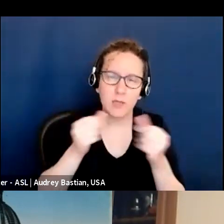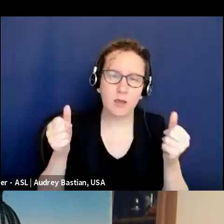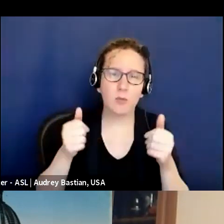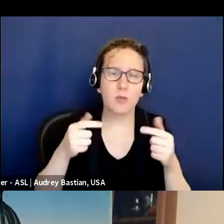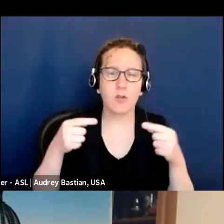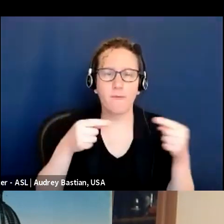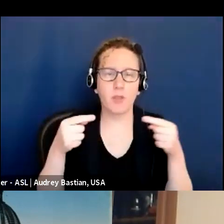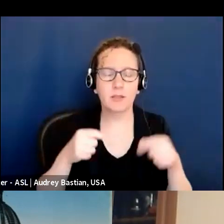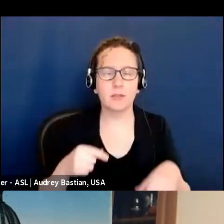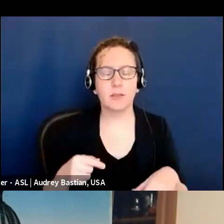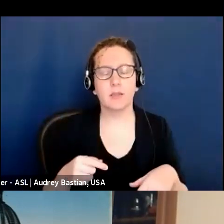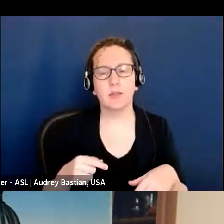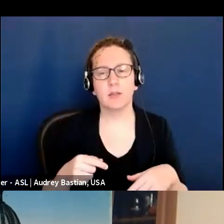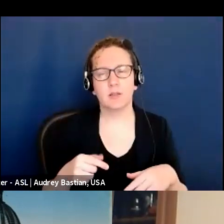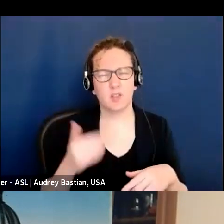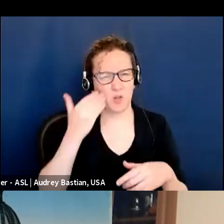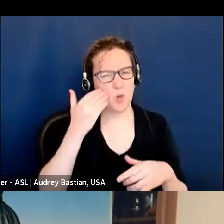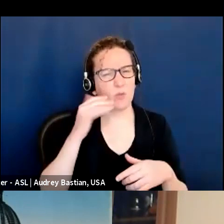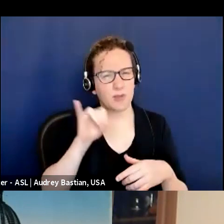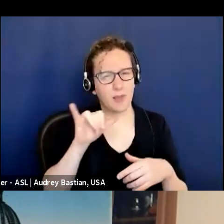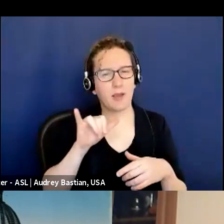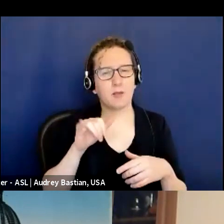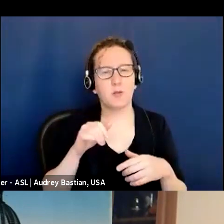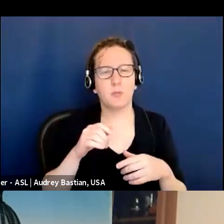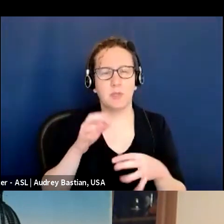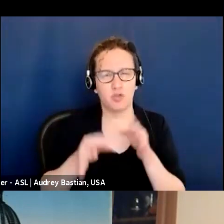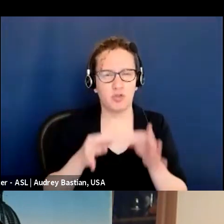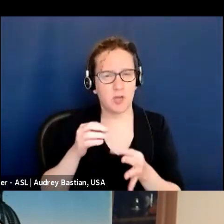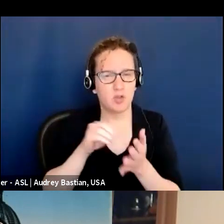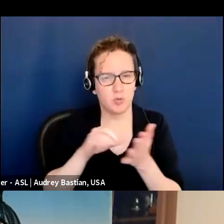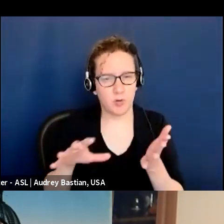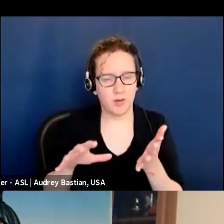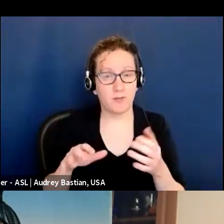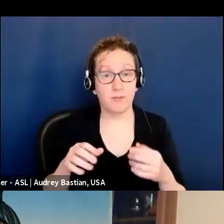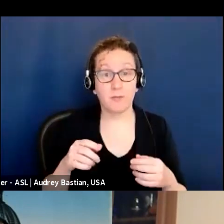what it was like kind of to be an exchange student. And she was a social worker.